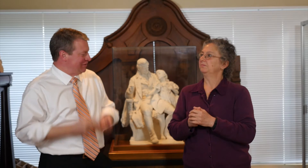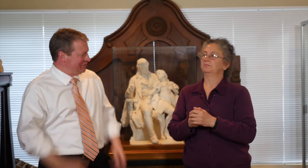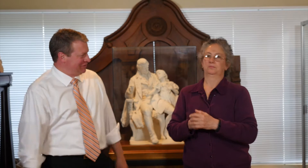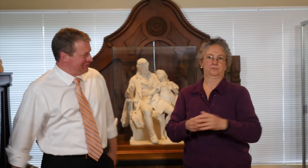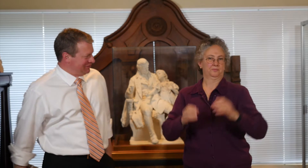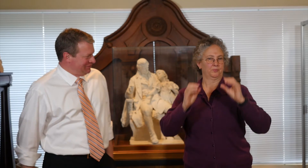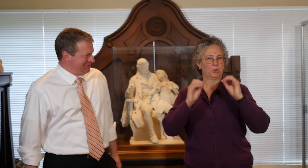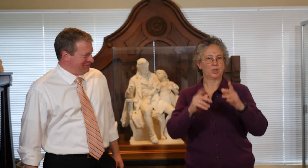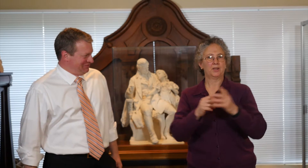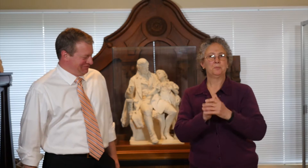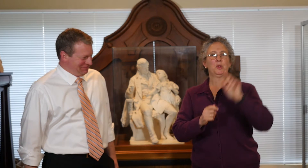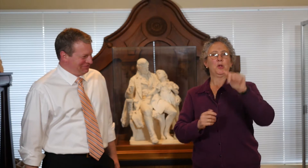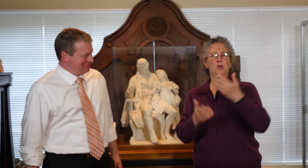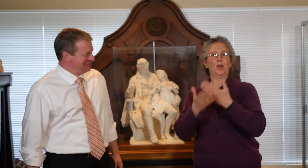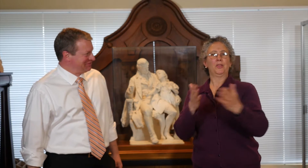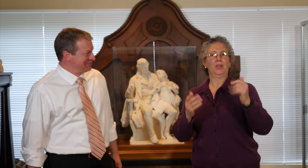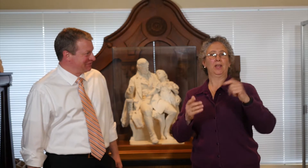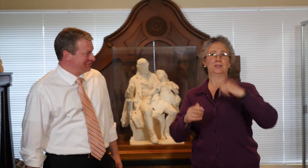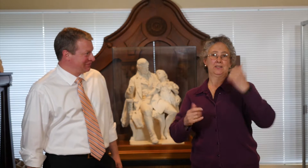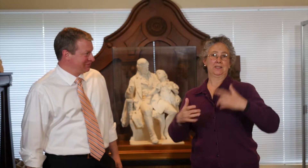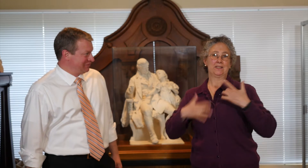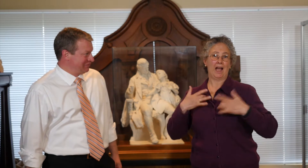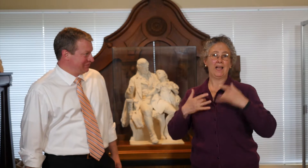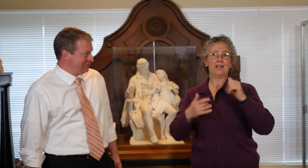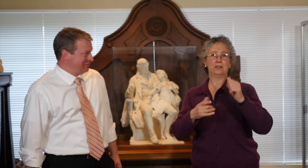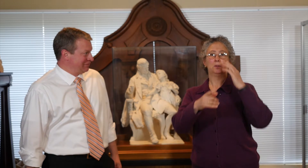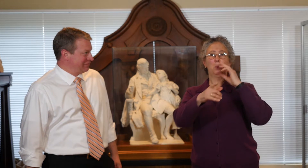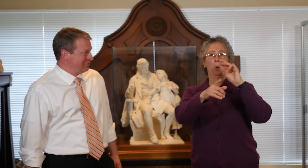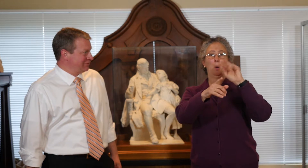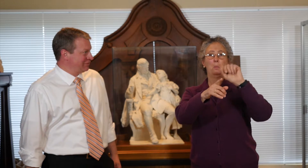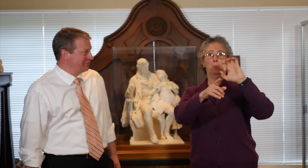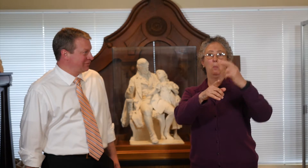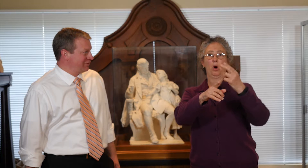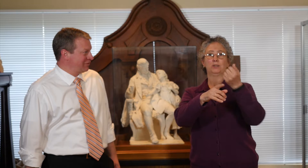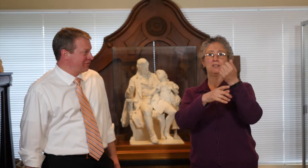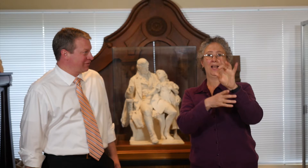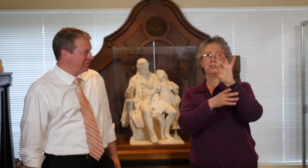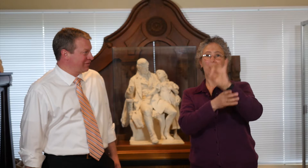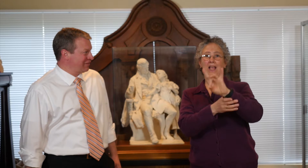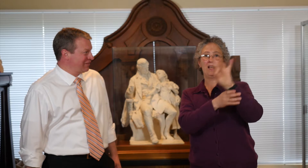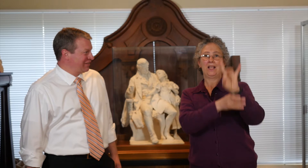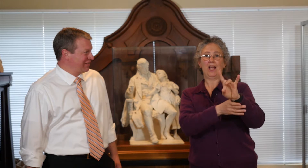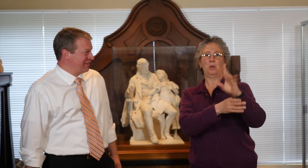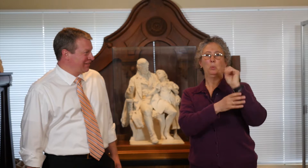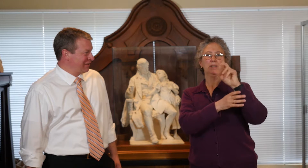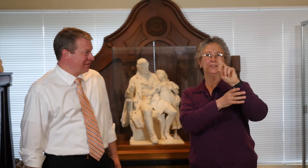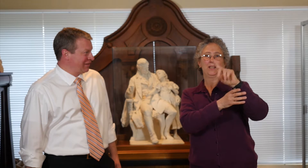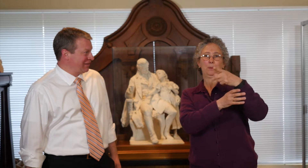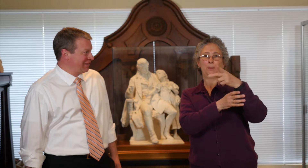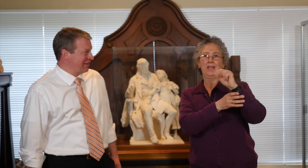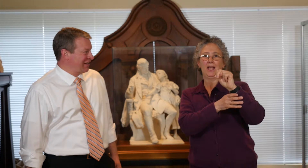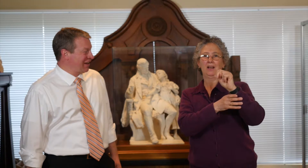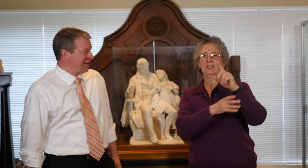we'll find that place. Another exciting thing is March of 1988 was